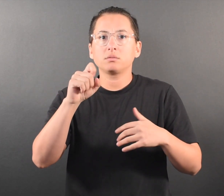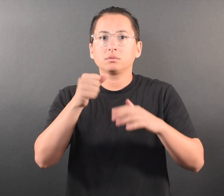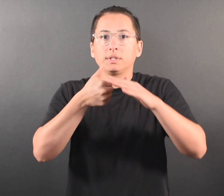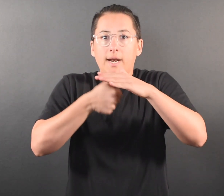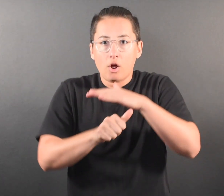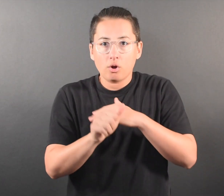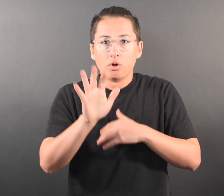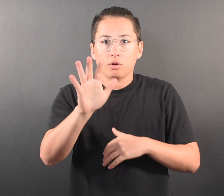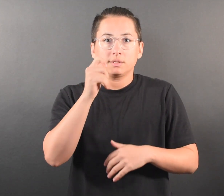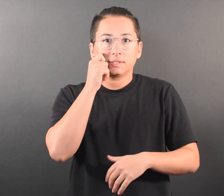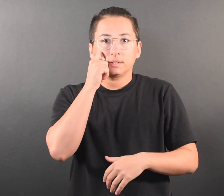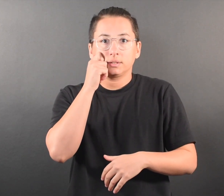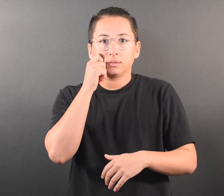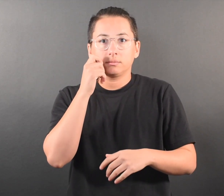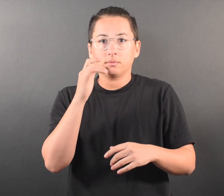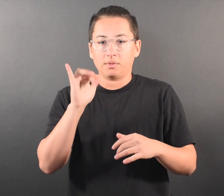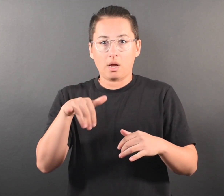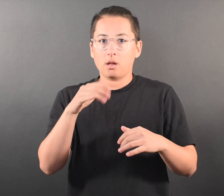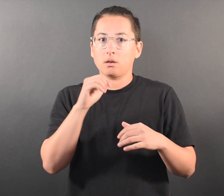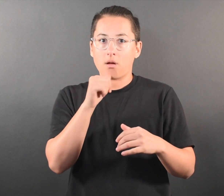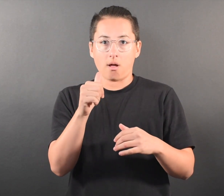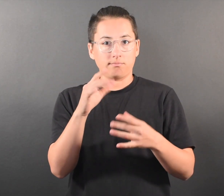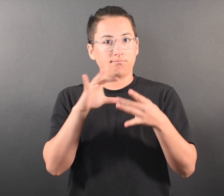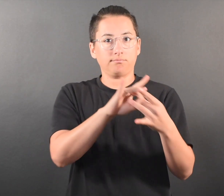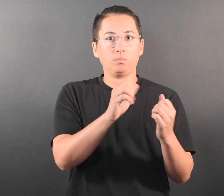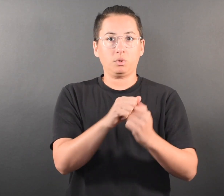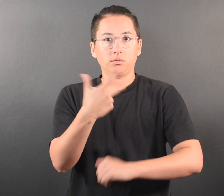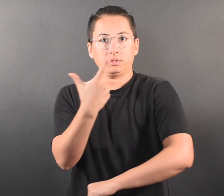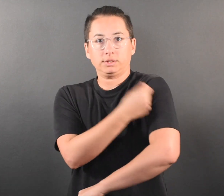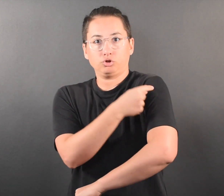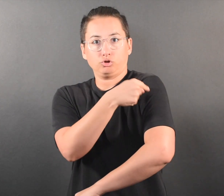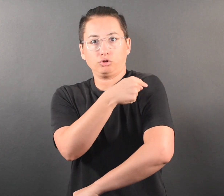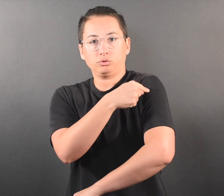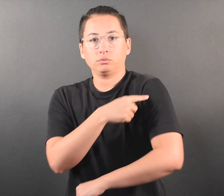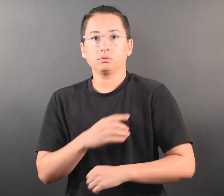tiny blood spots under the skin beyond the site of the injection